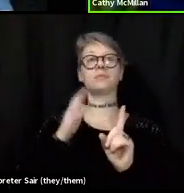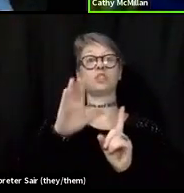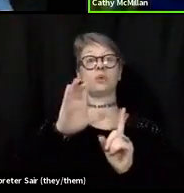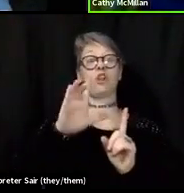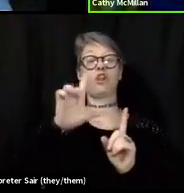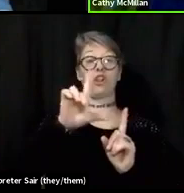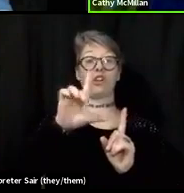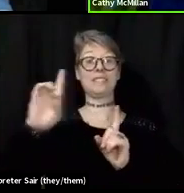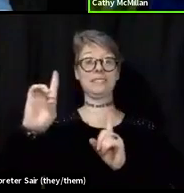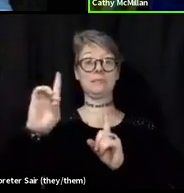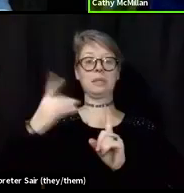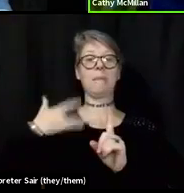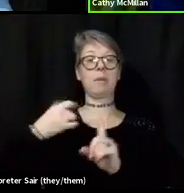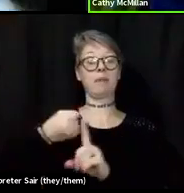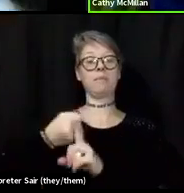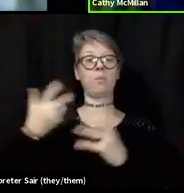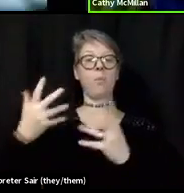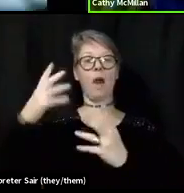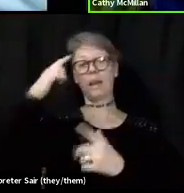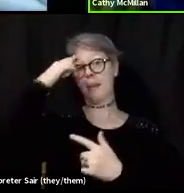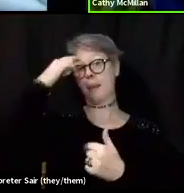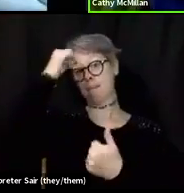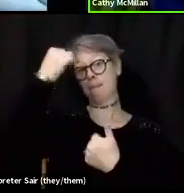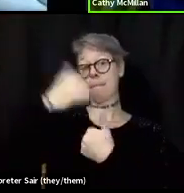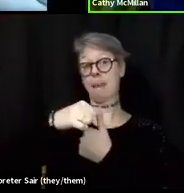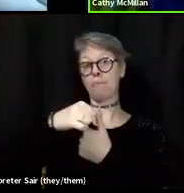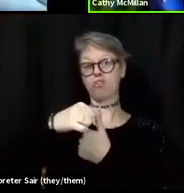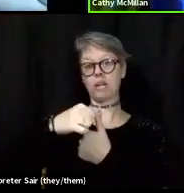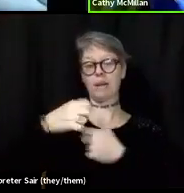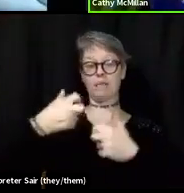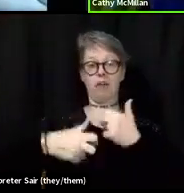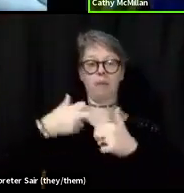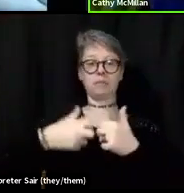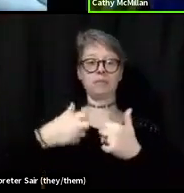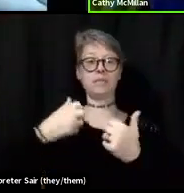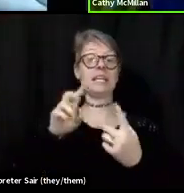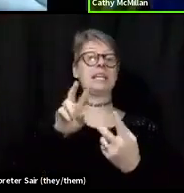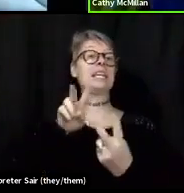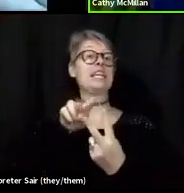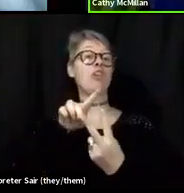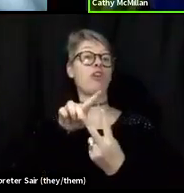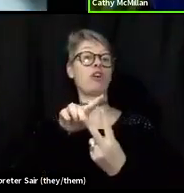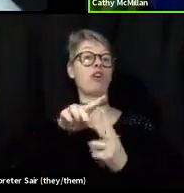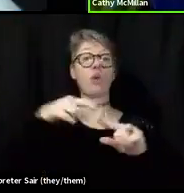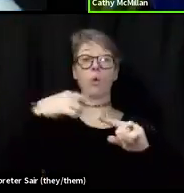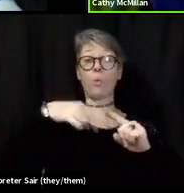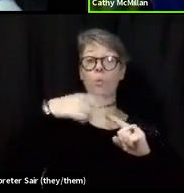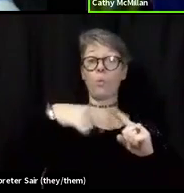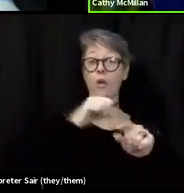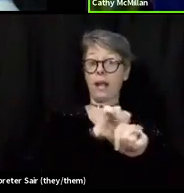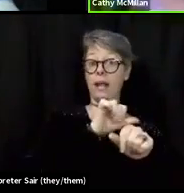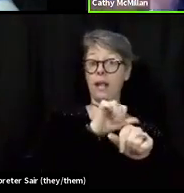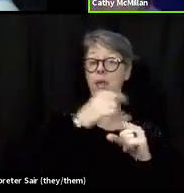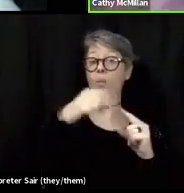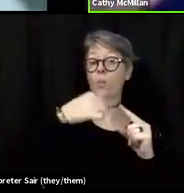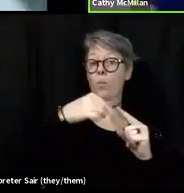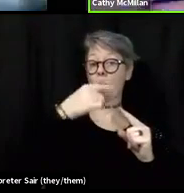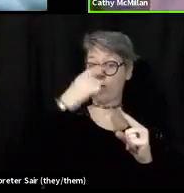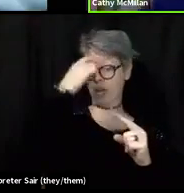disabilities is usually a. memory impairment. So whether it's working memory. usage Usually it's working memory Usually it's working memory,